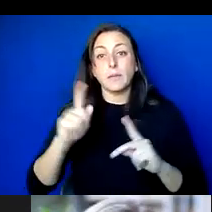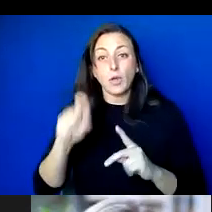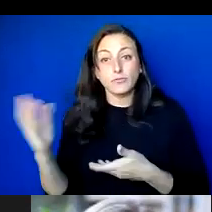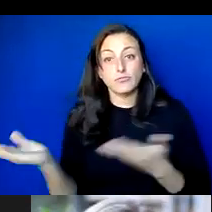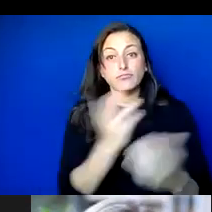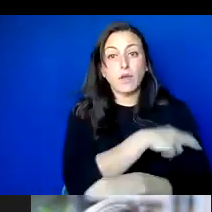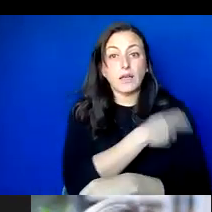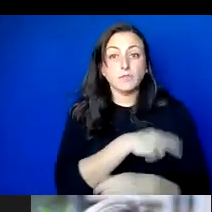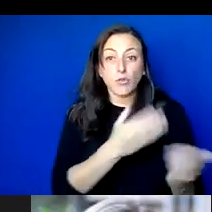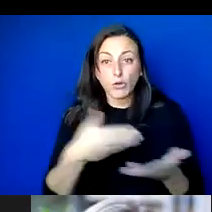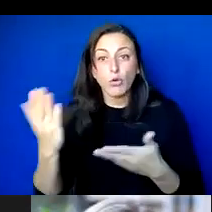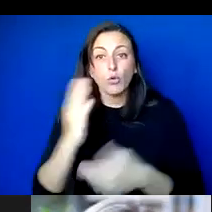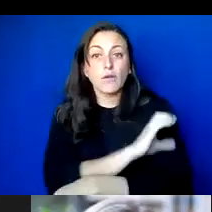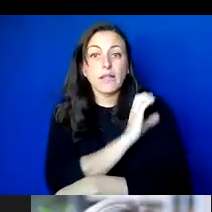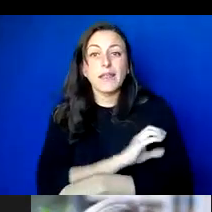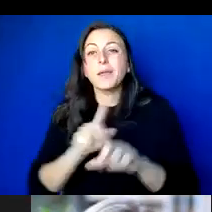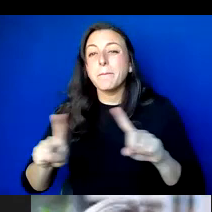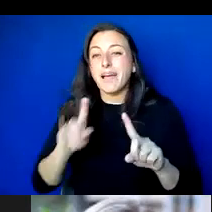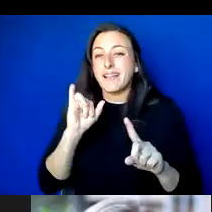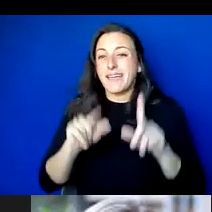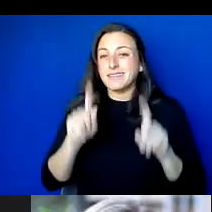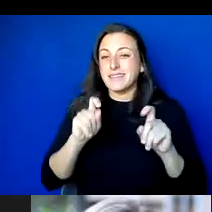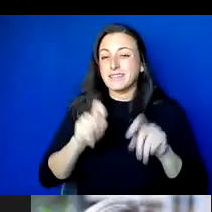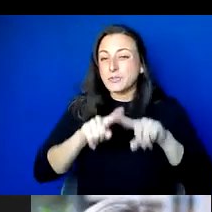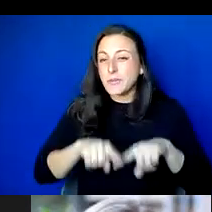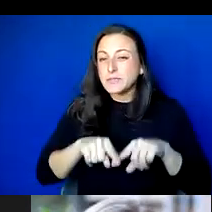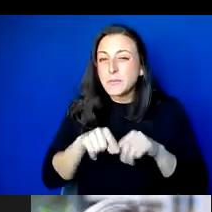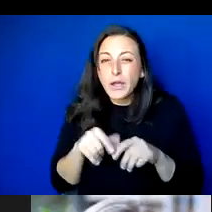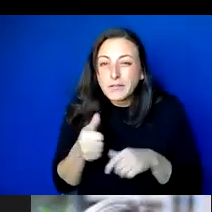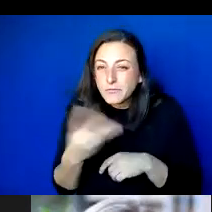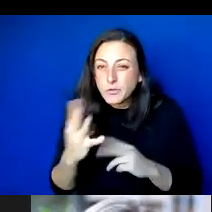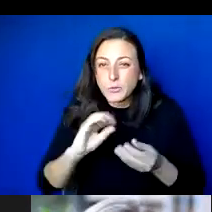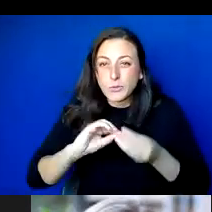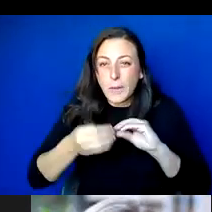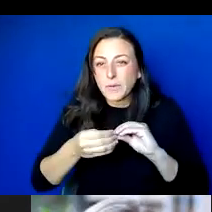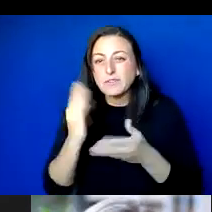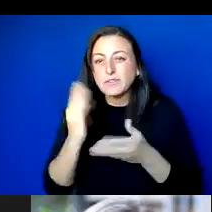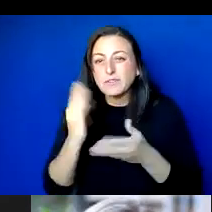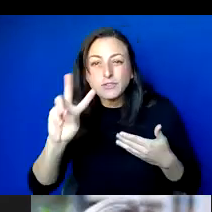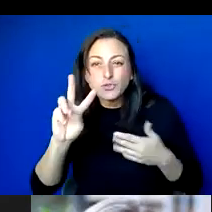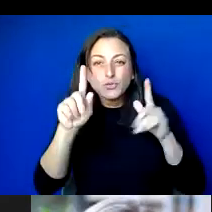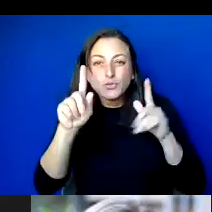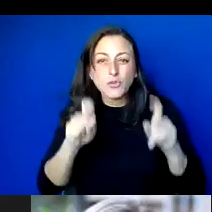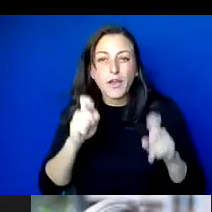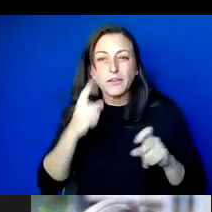it was based on small numbers and phase two earlier trials and many of the doctors are are